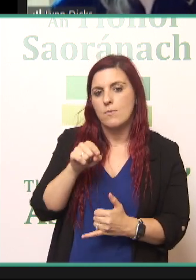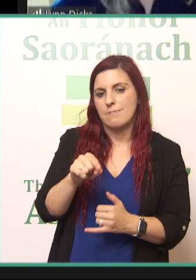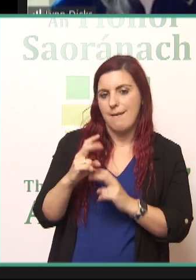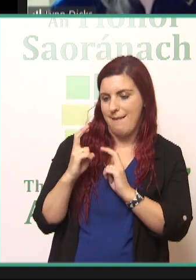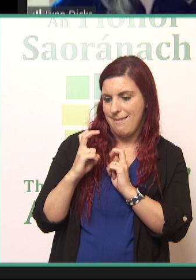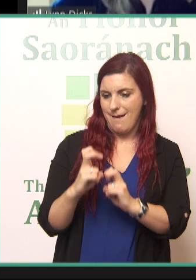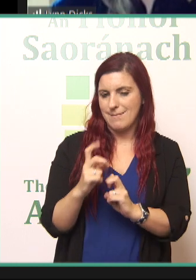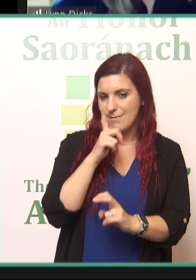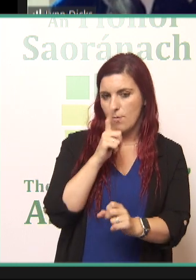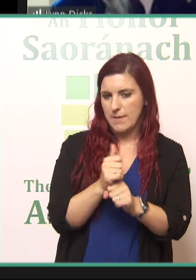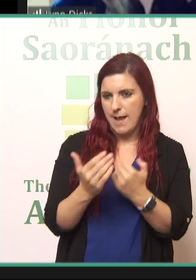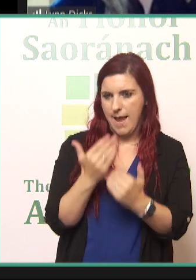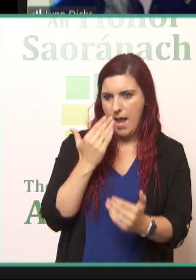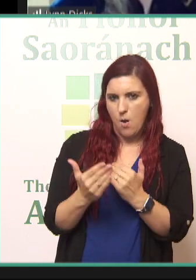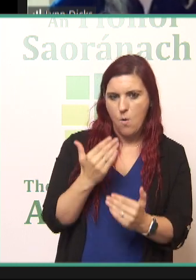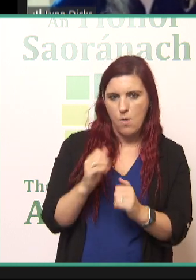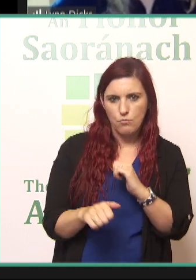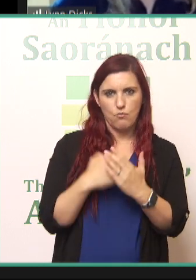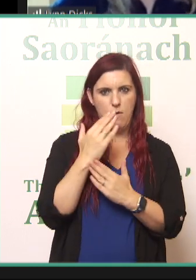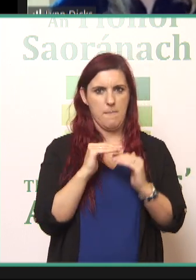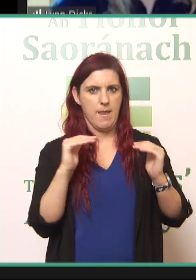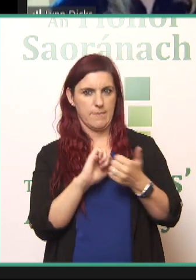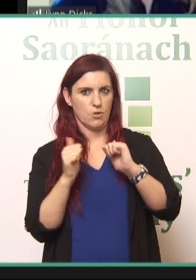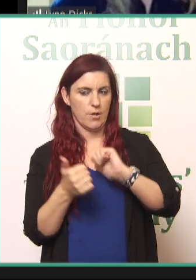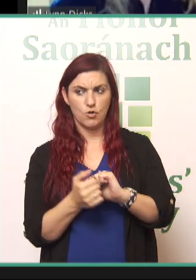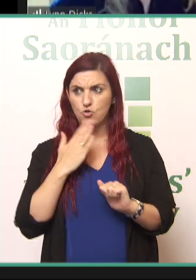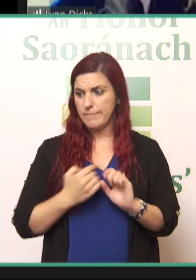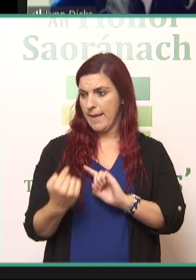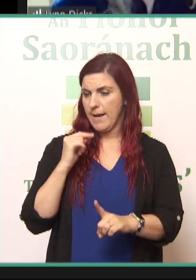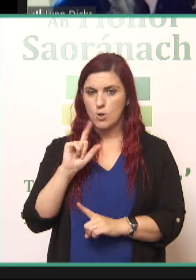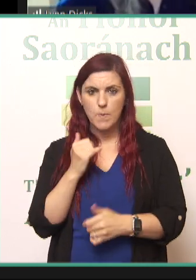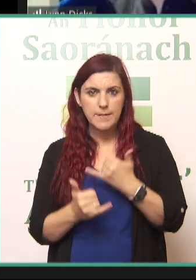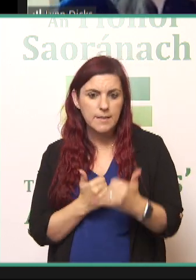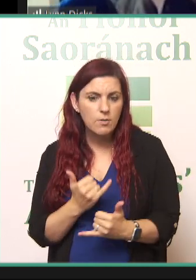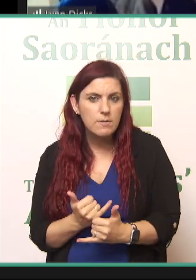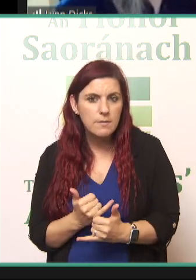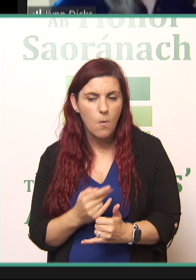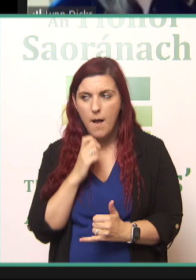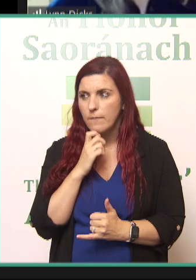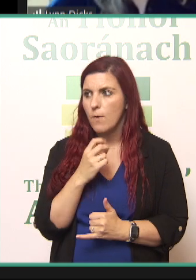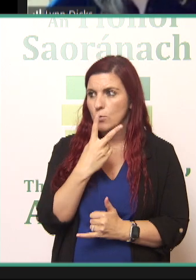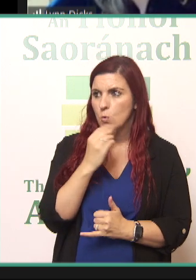looks at how the cropland is changing only in the last 20 years so these data are from 2000 to 2019.